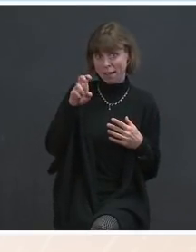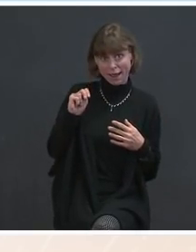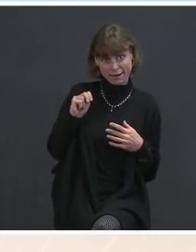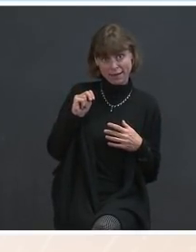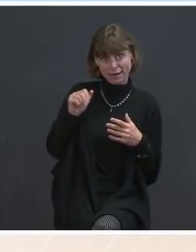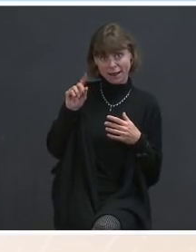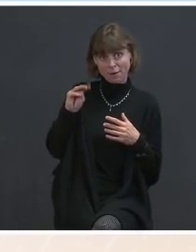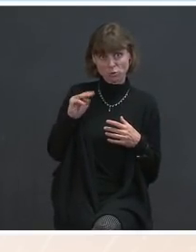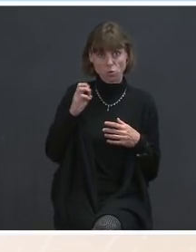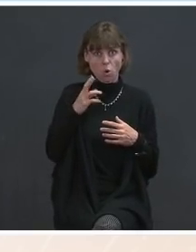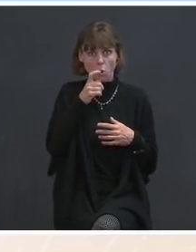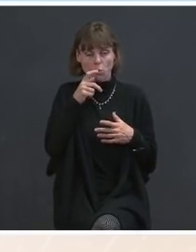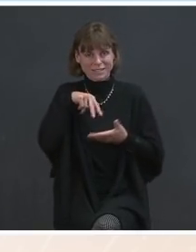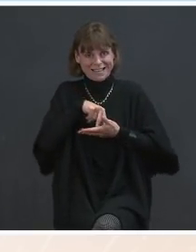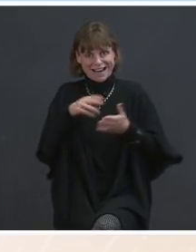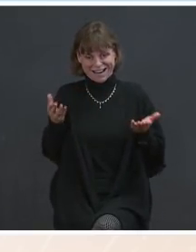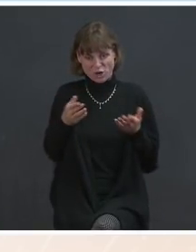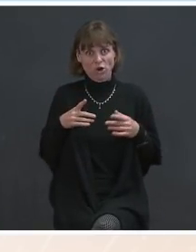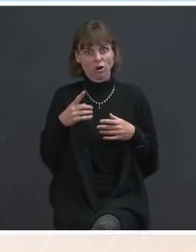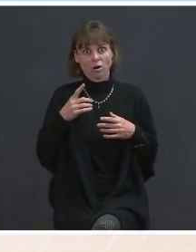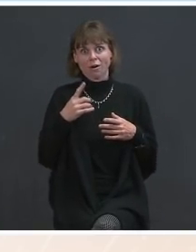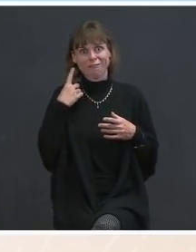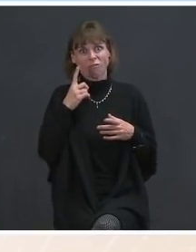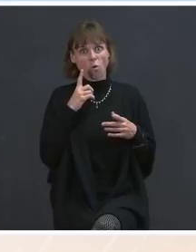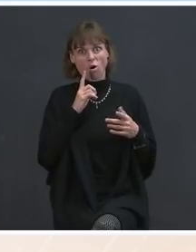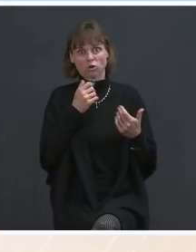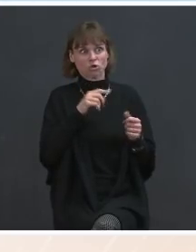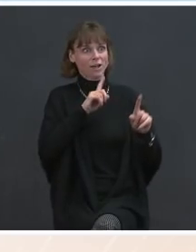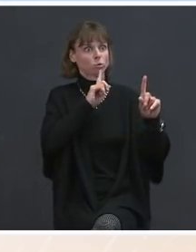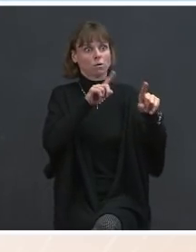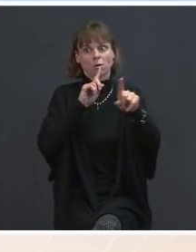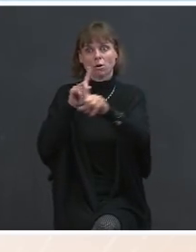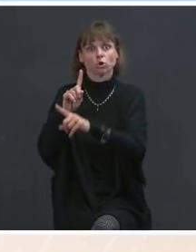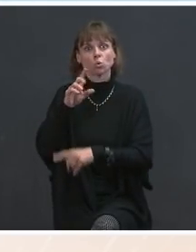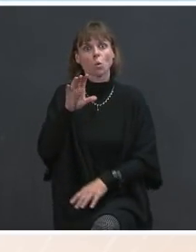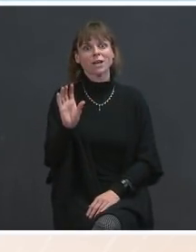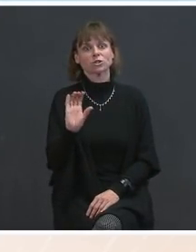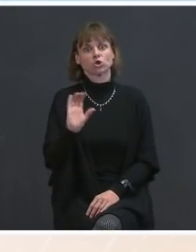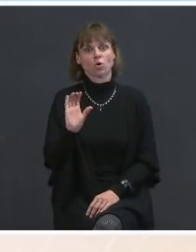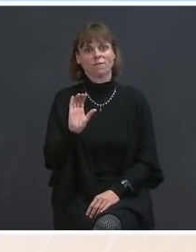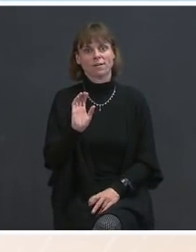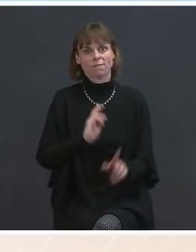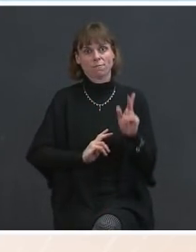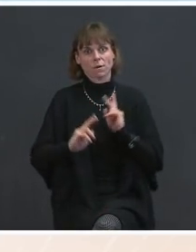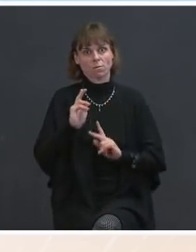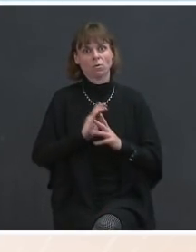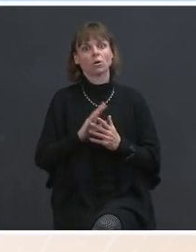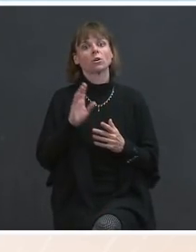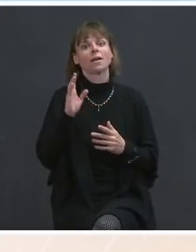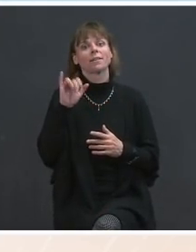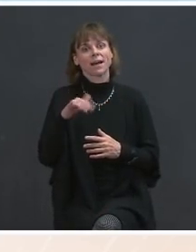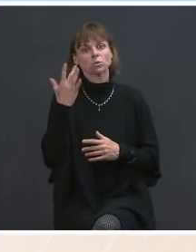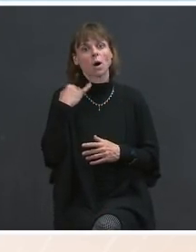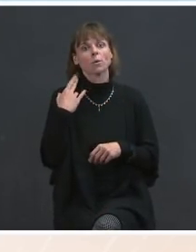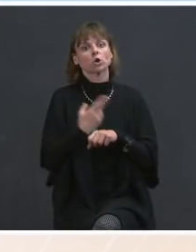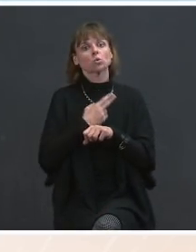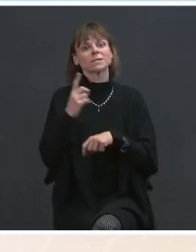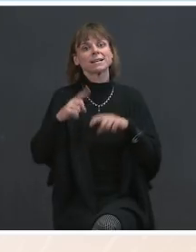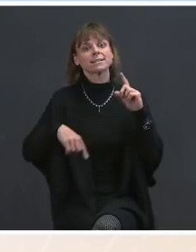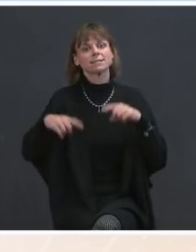to a range of conservative communities. And we have to meet people where they are, which is why we're taking a number of approaches and using a number of tactics. The Press: But what do you make of black leaders --